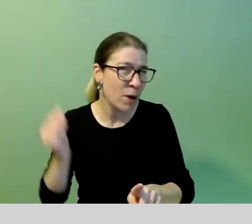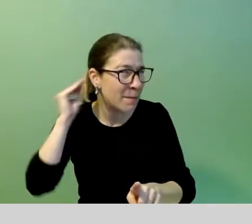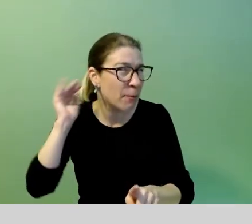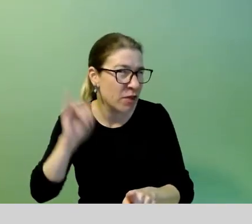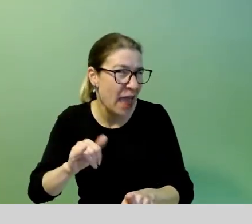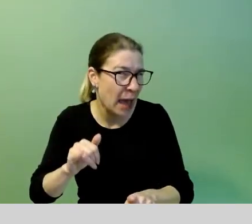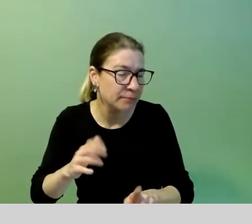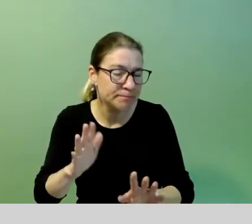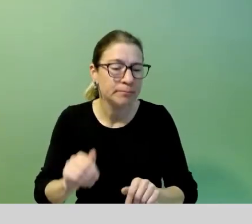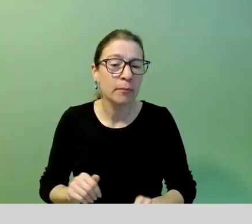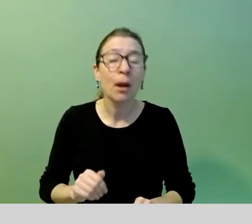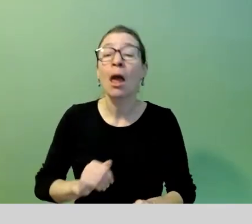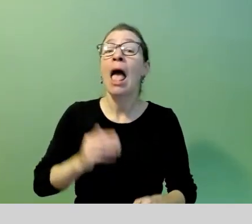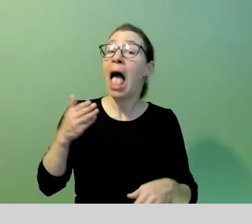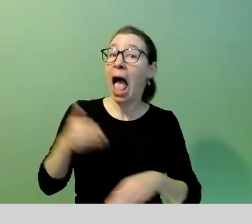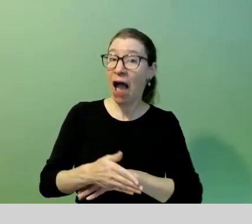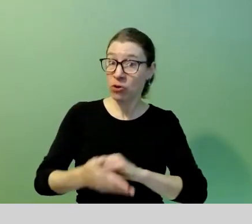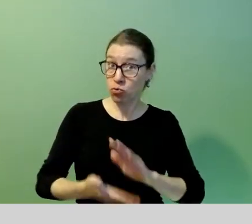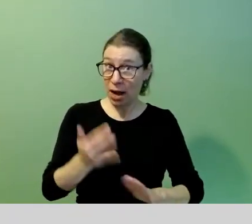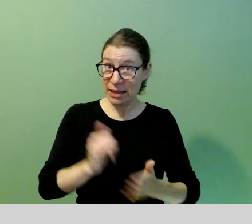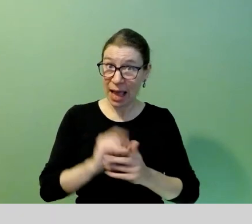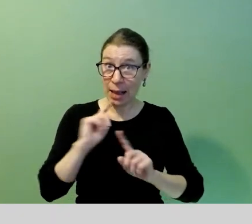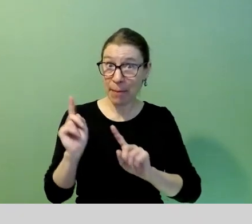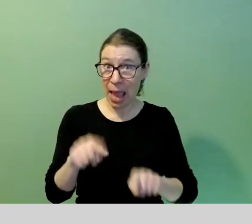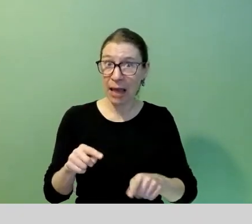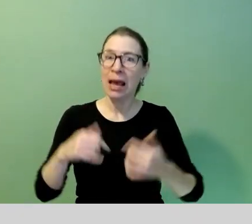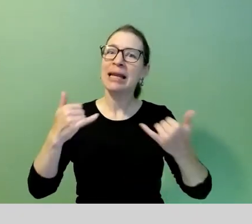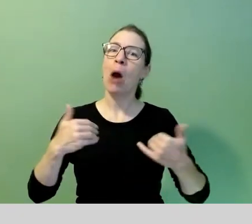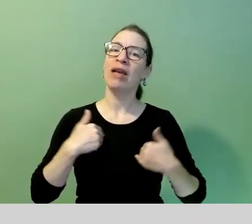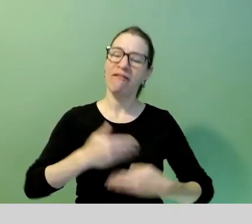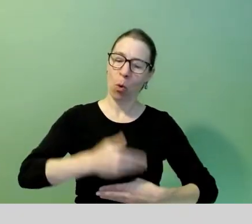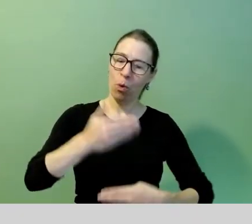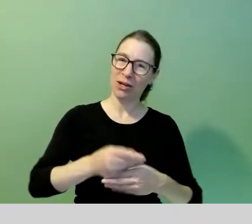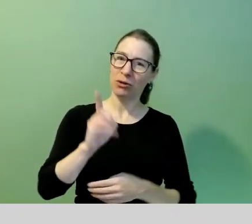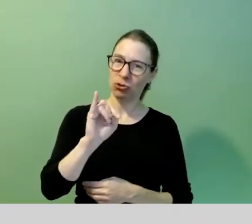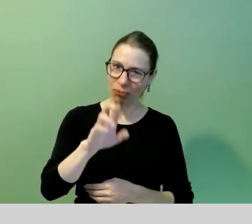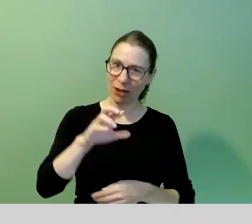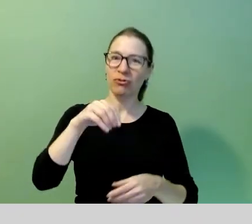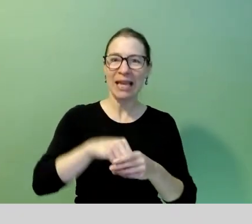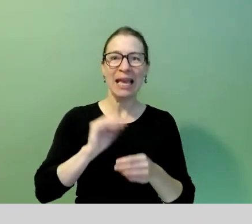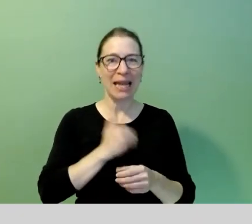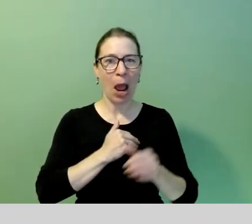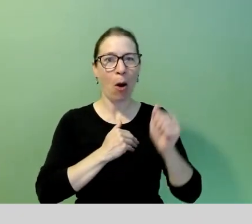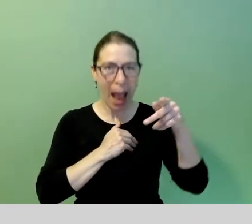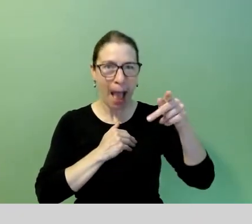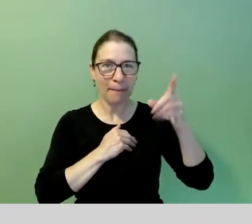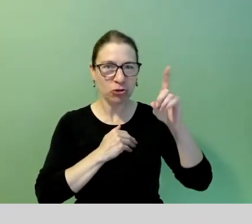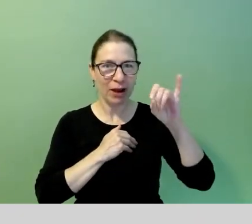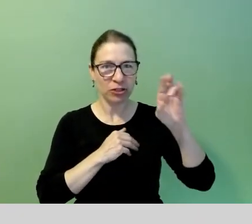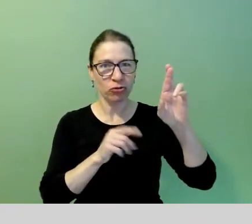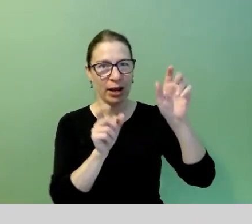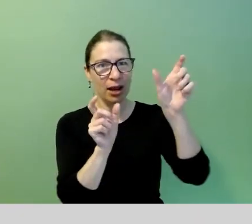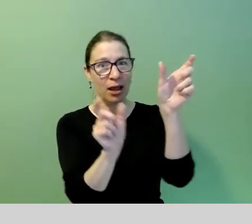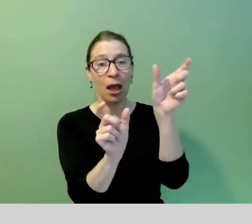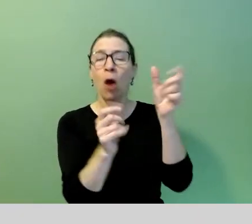After running this command, we now have a windows directory in our app directory. Right now, it's just the files and metadata